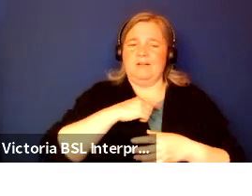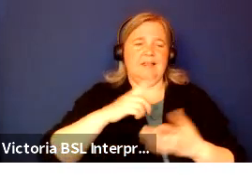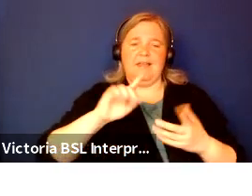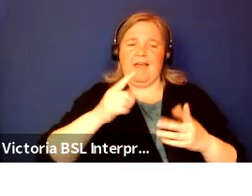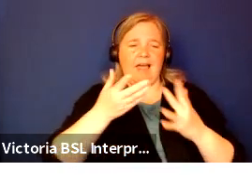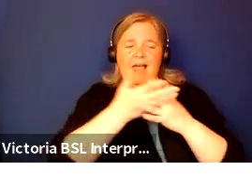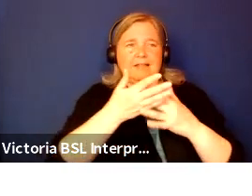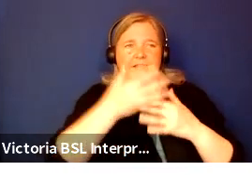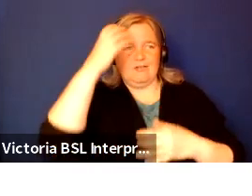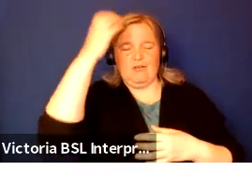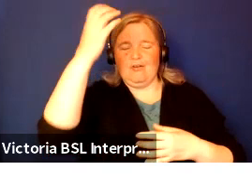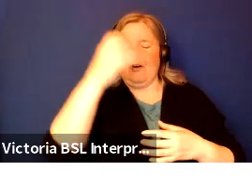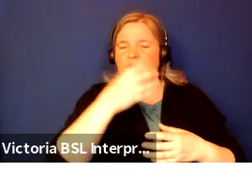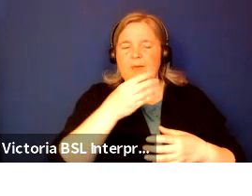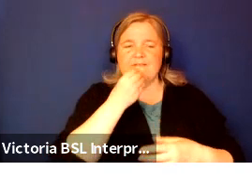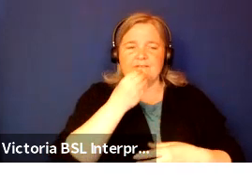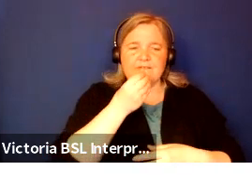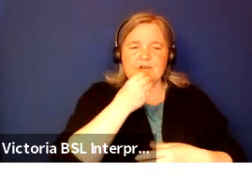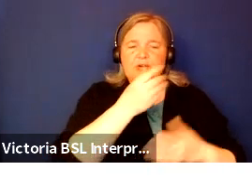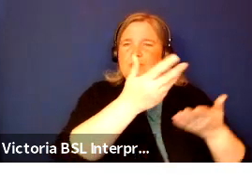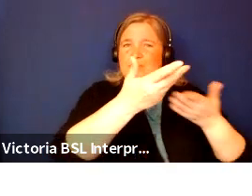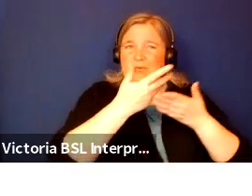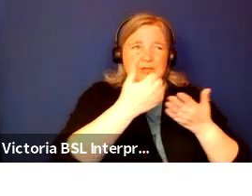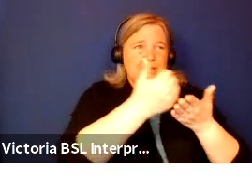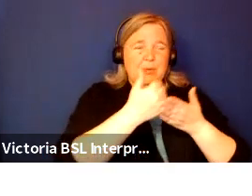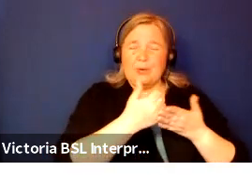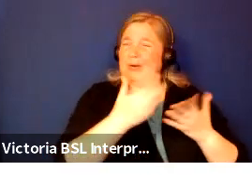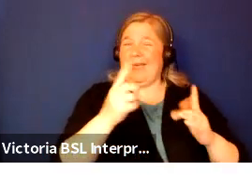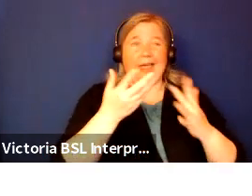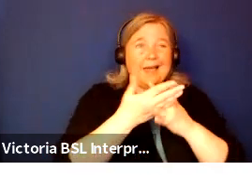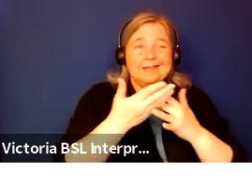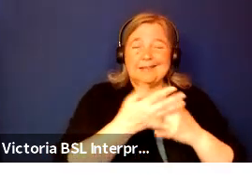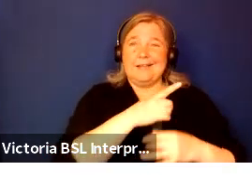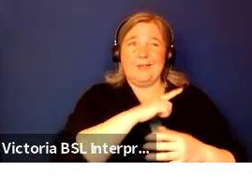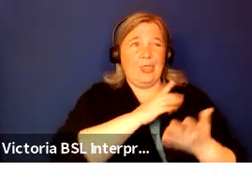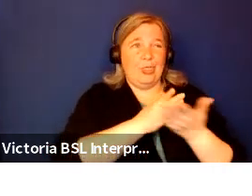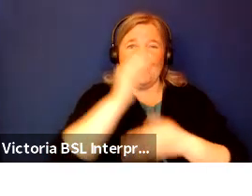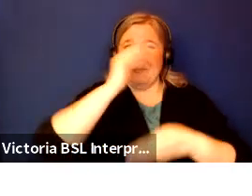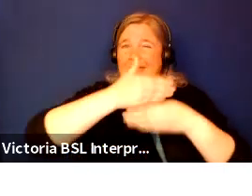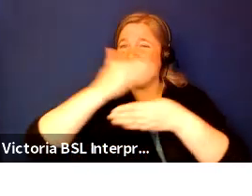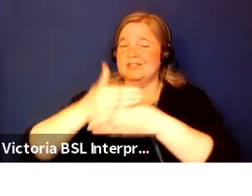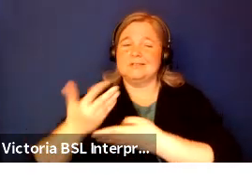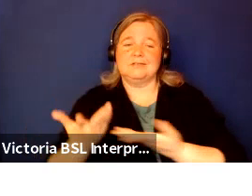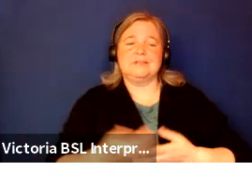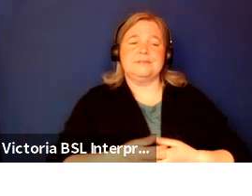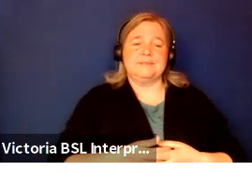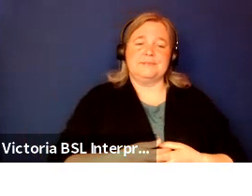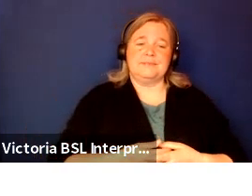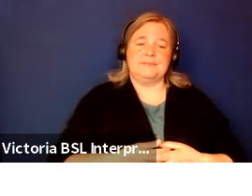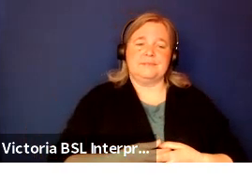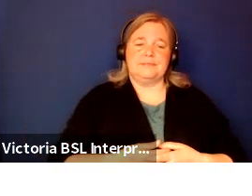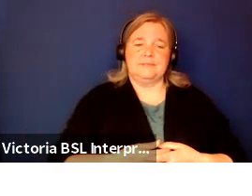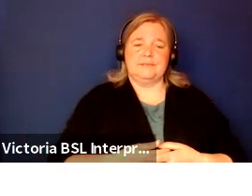government-provided food and other support.